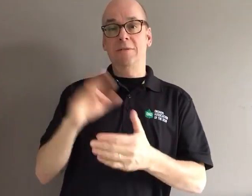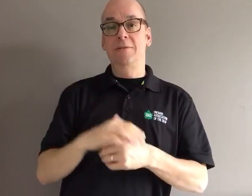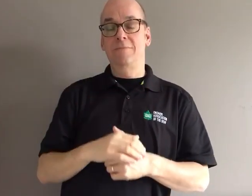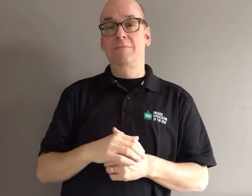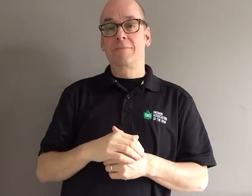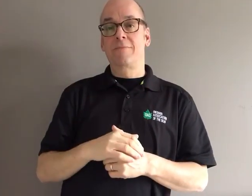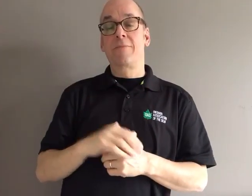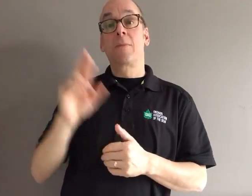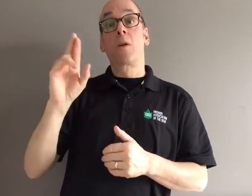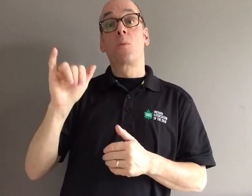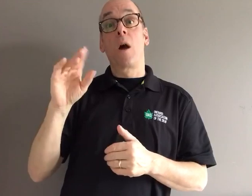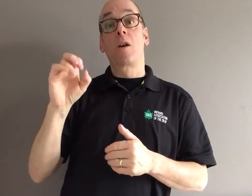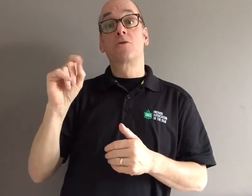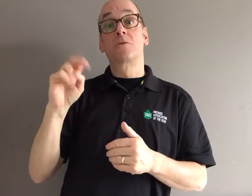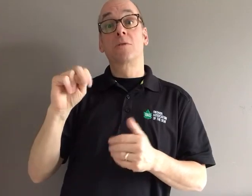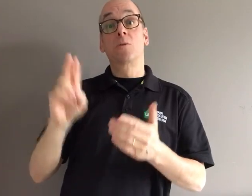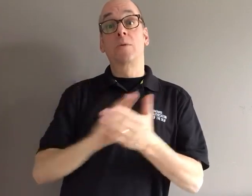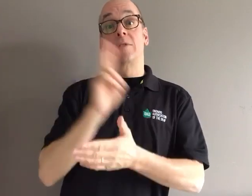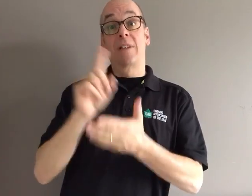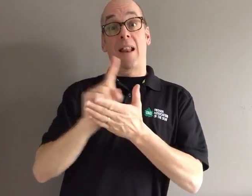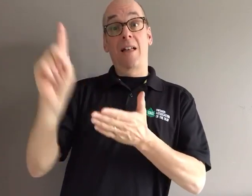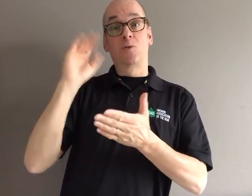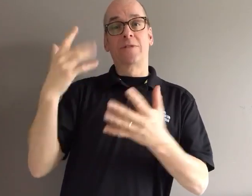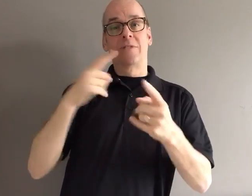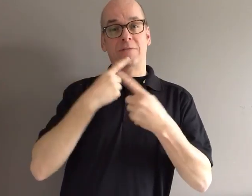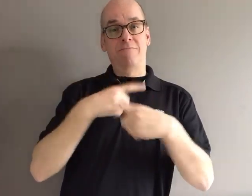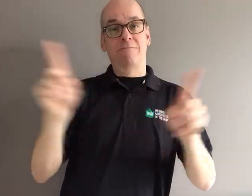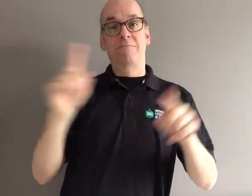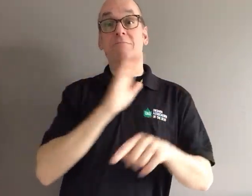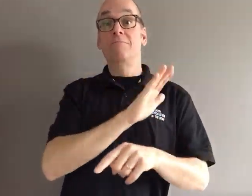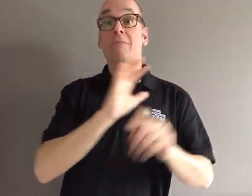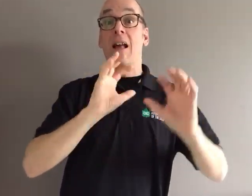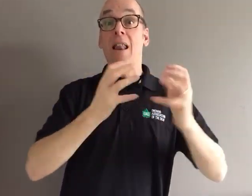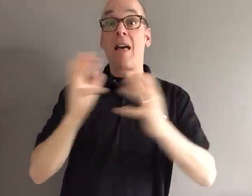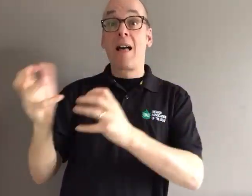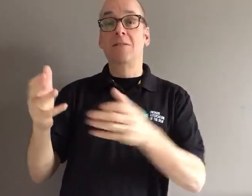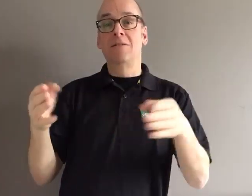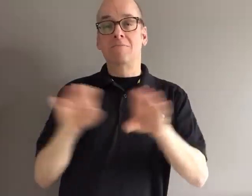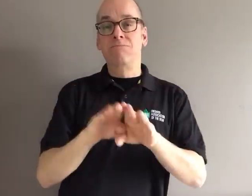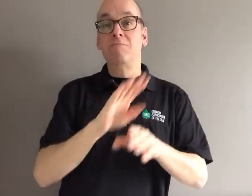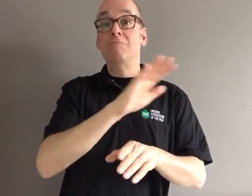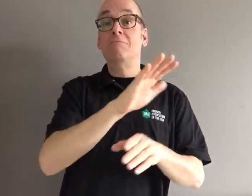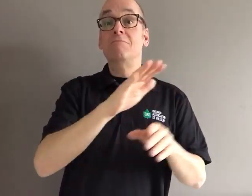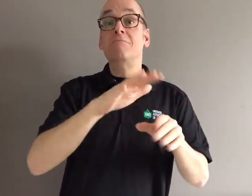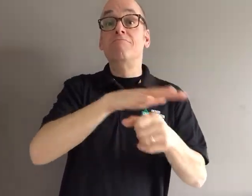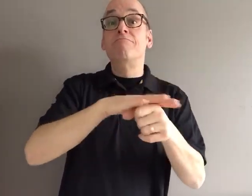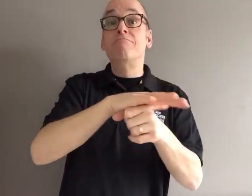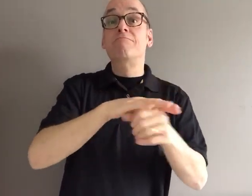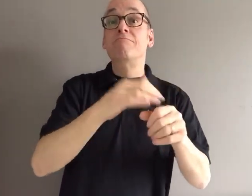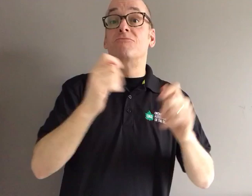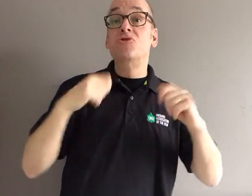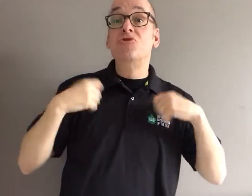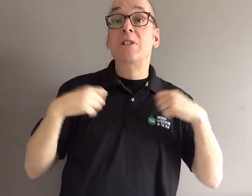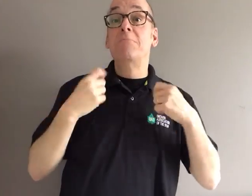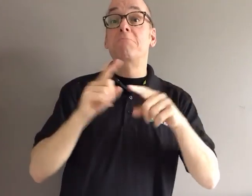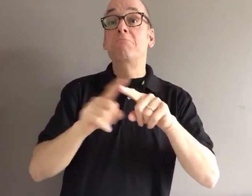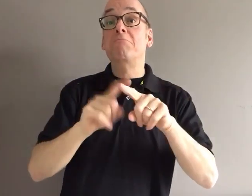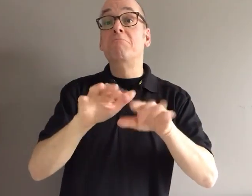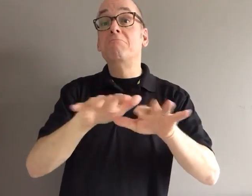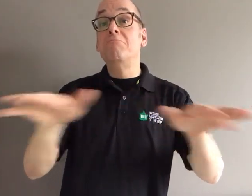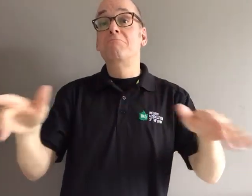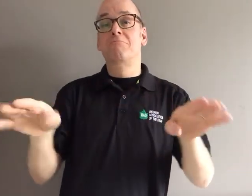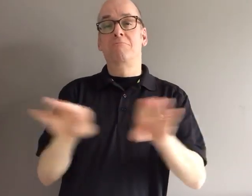They announced last week that all of their classes and facilities are closed